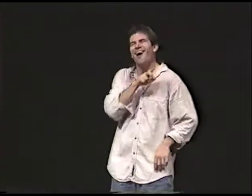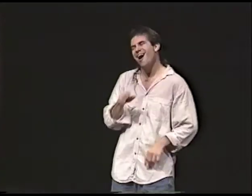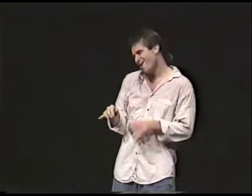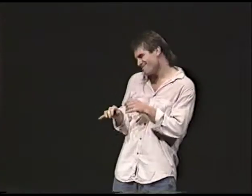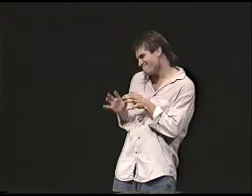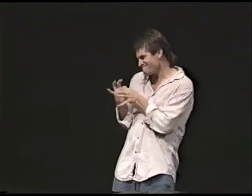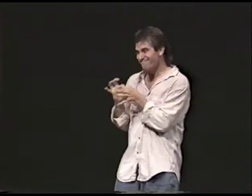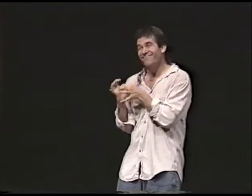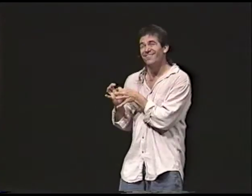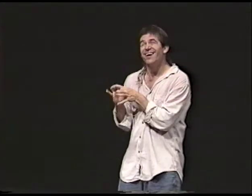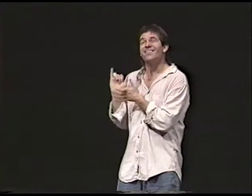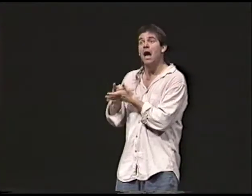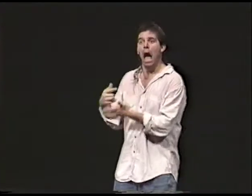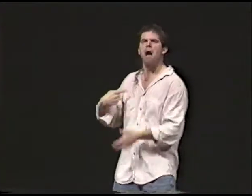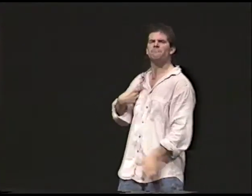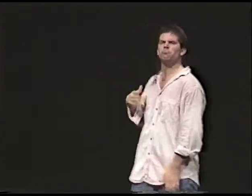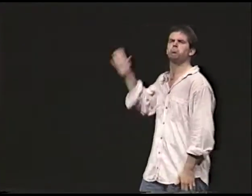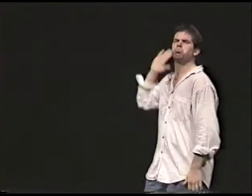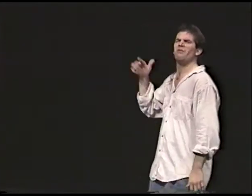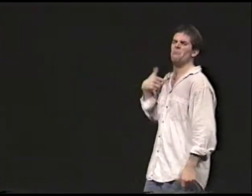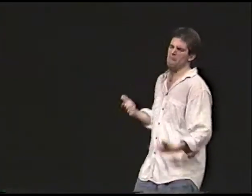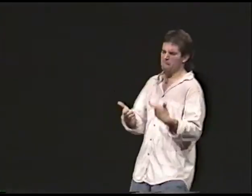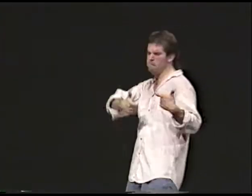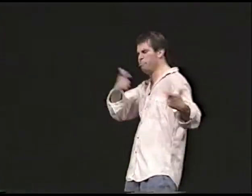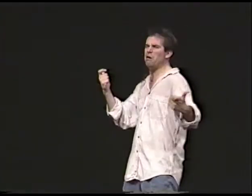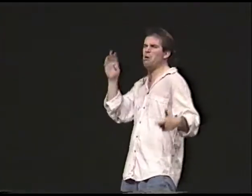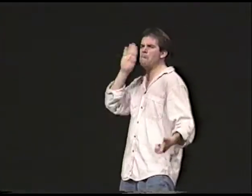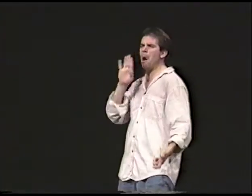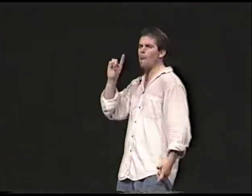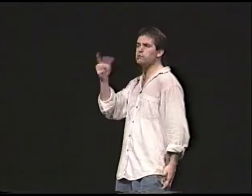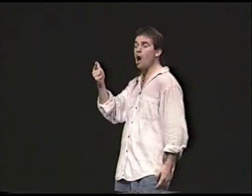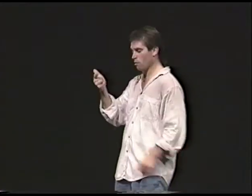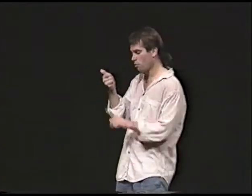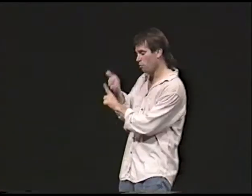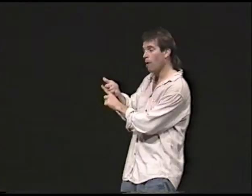or a bird, something you could really feel close to.